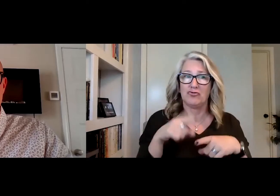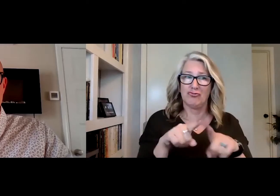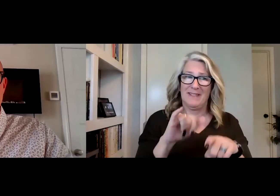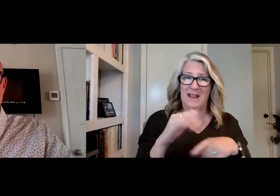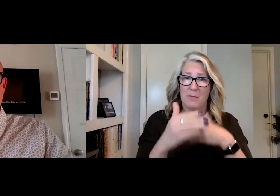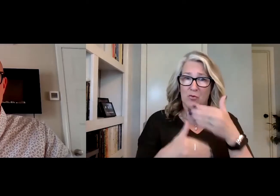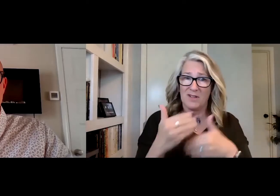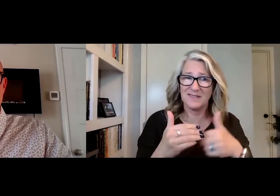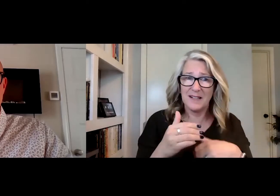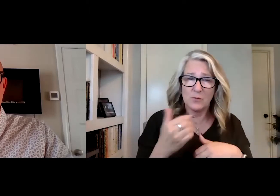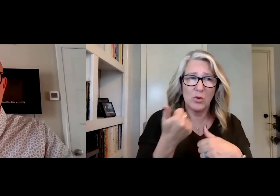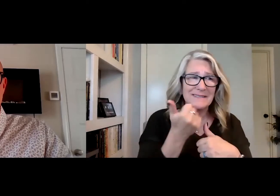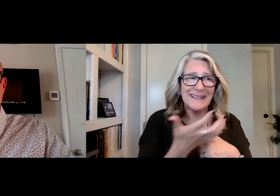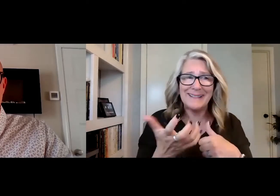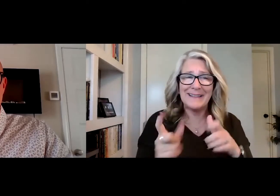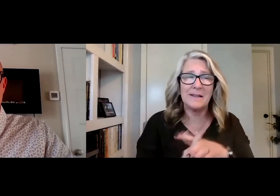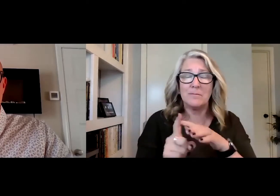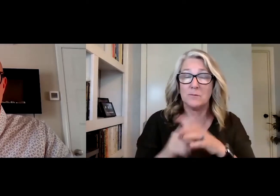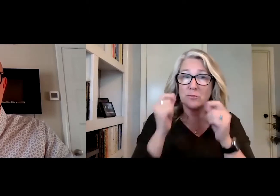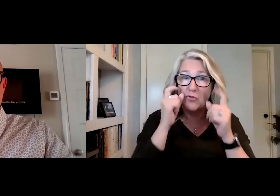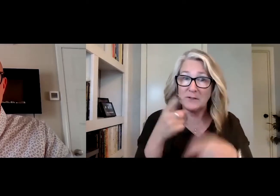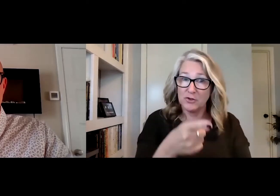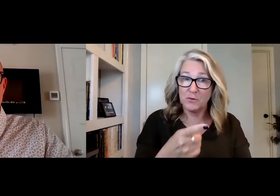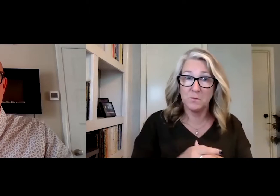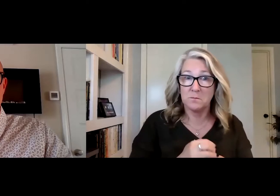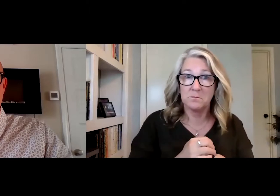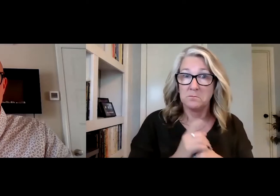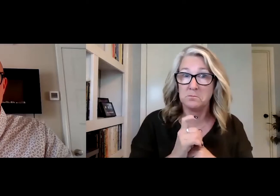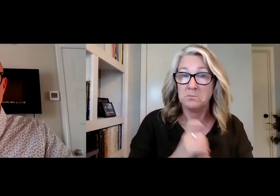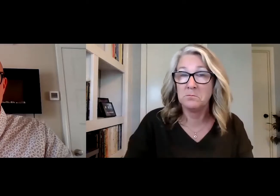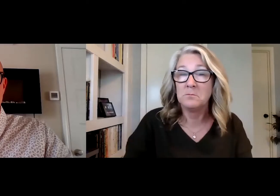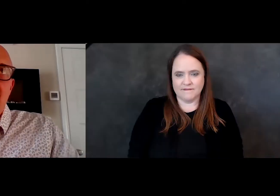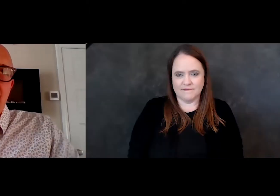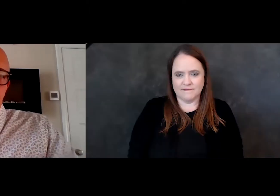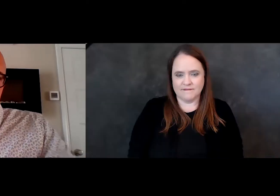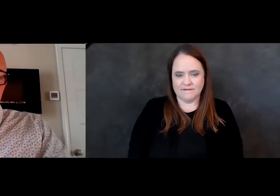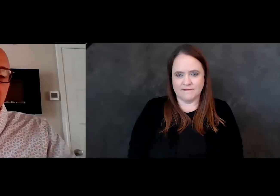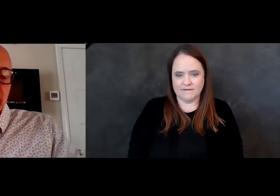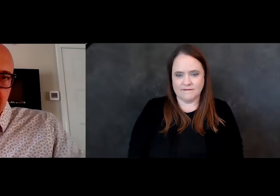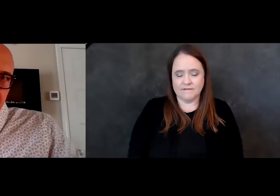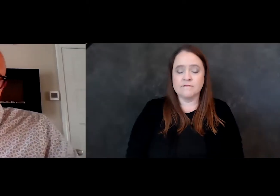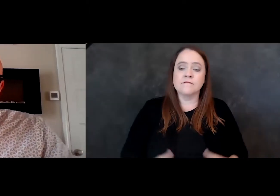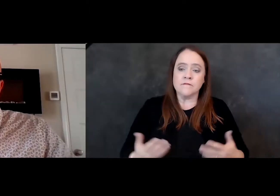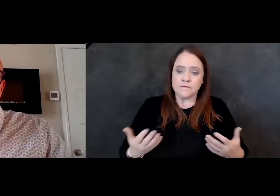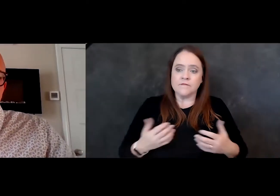and during the process, was there anything that was a surprise to you? From a leadership perspective.